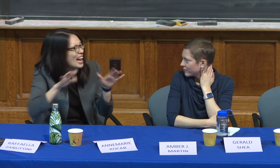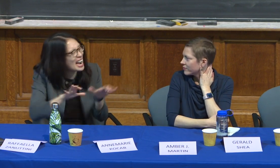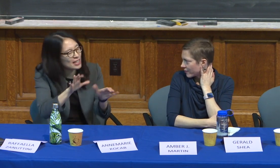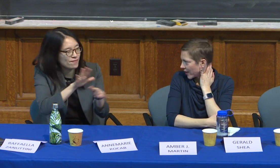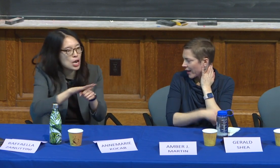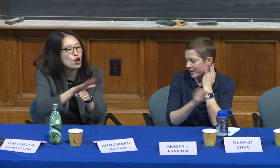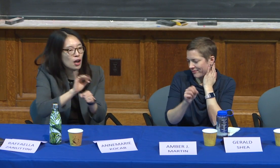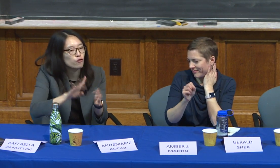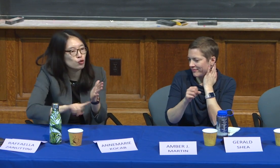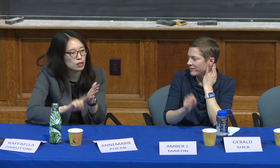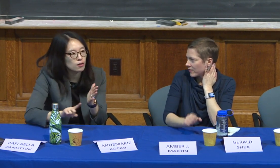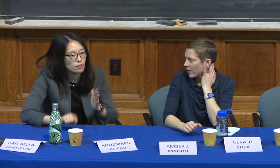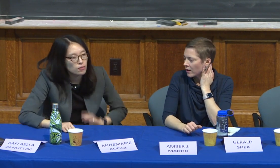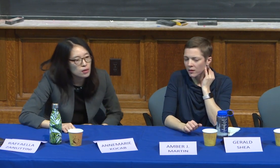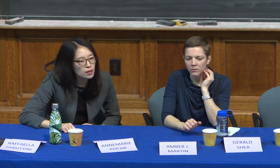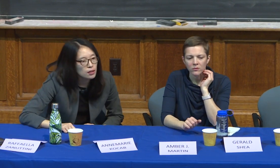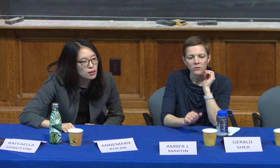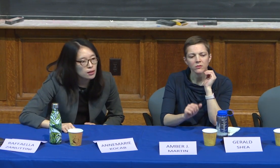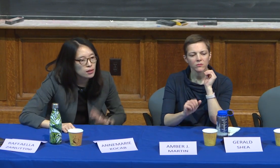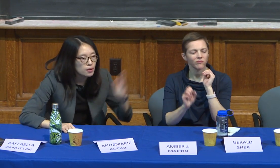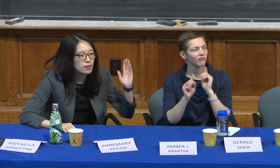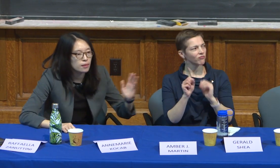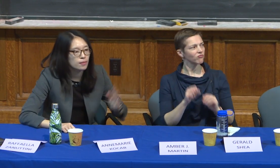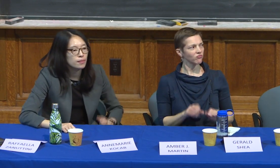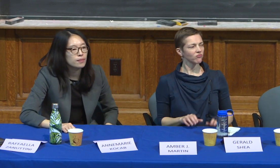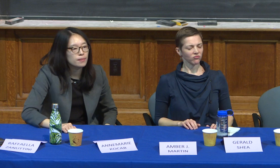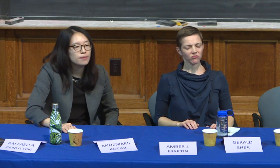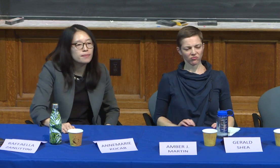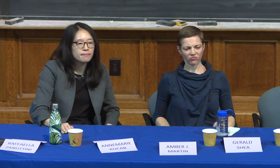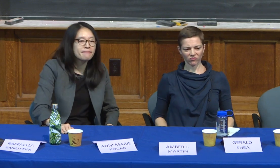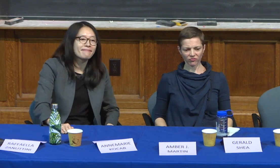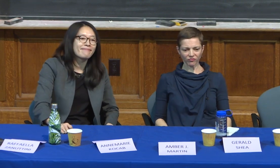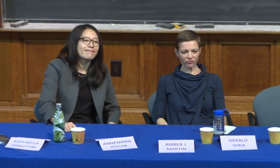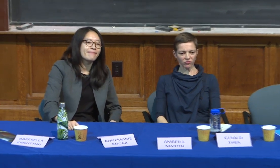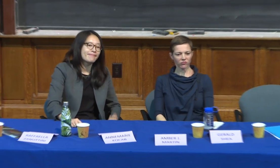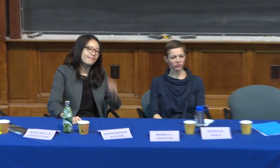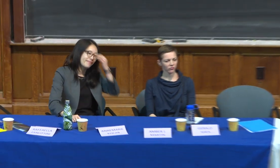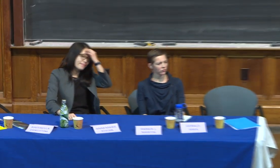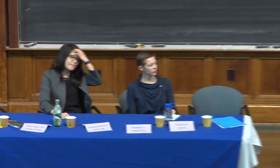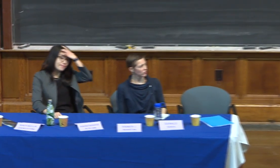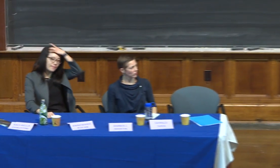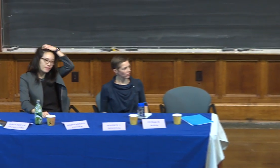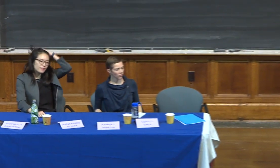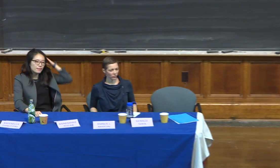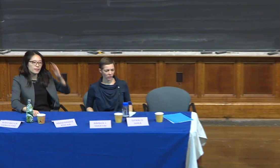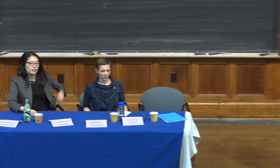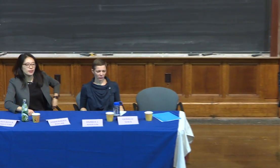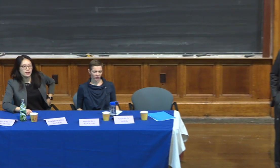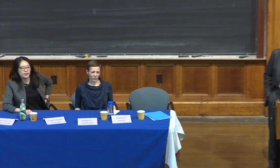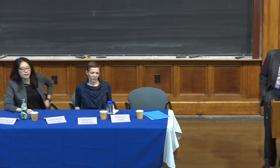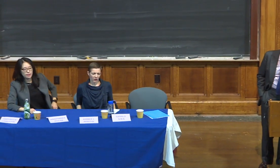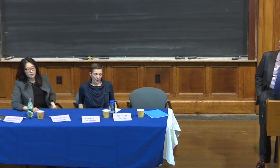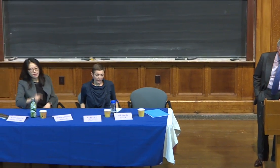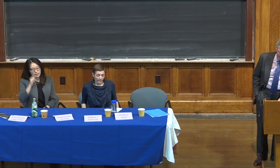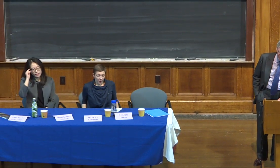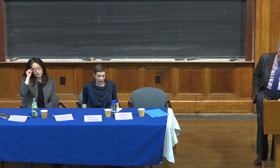Well, we're still looking at now. It's a current area of research. As to syntax, Bébian made a wonderful point